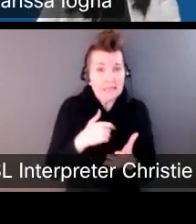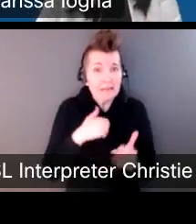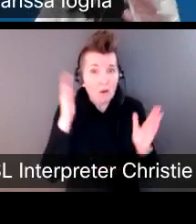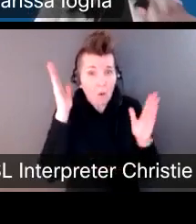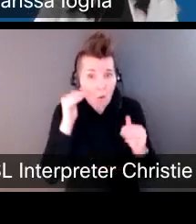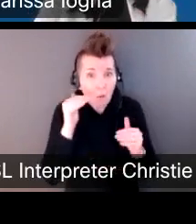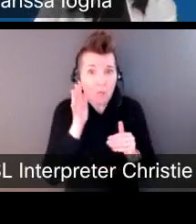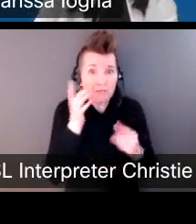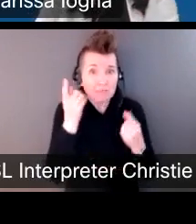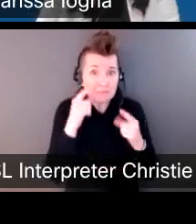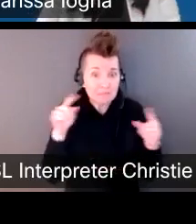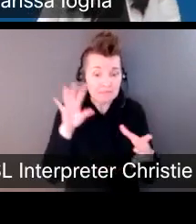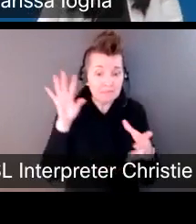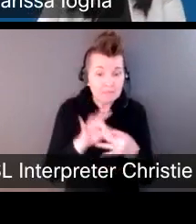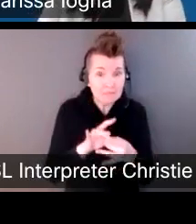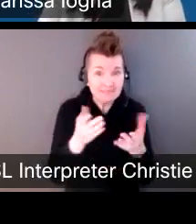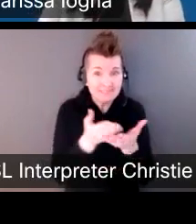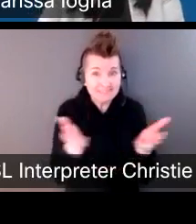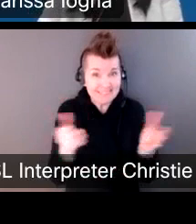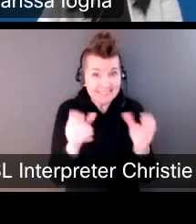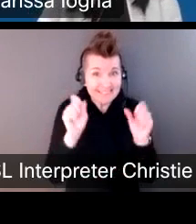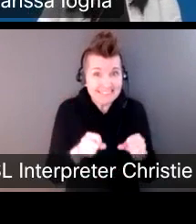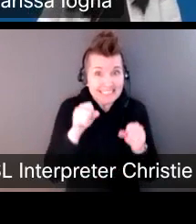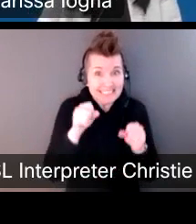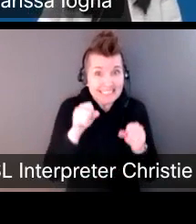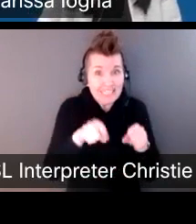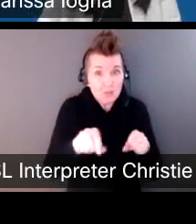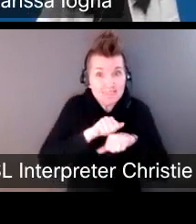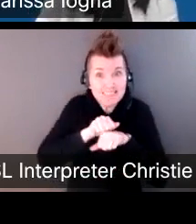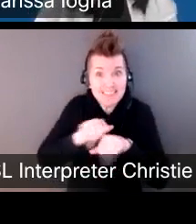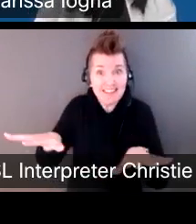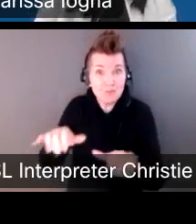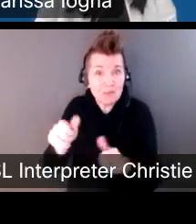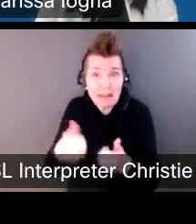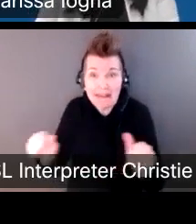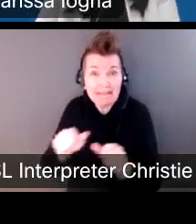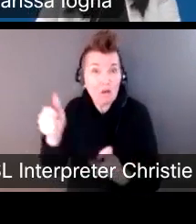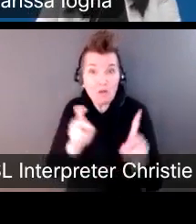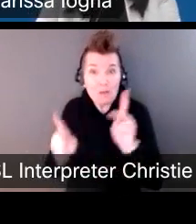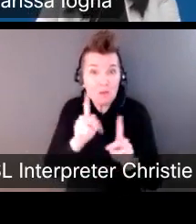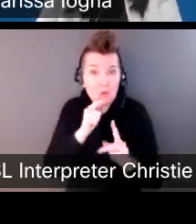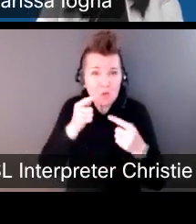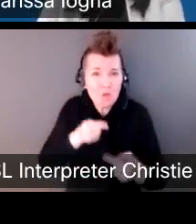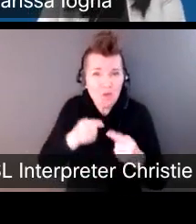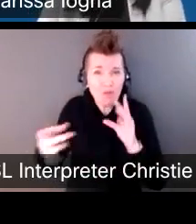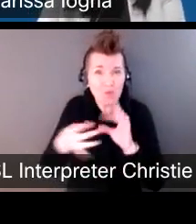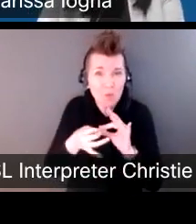If you wanted to forward it along and share it to anyone else you know that's having difficulties joining this meeting, please do so.